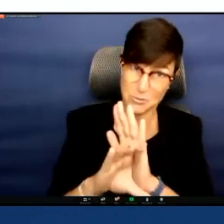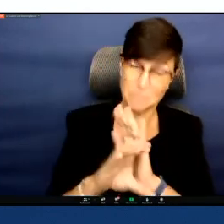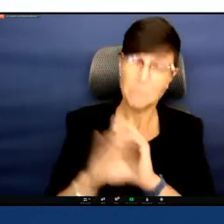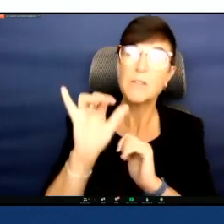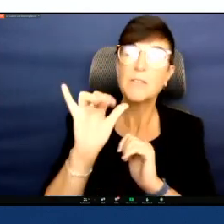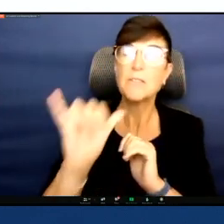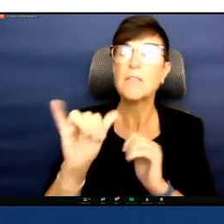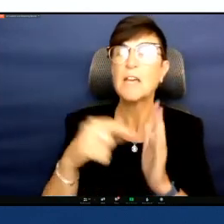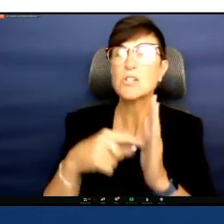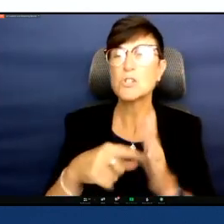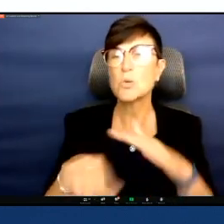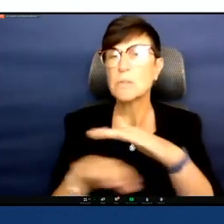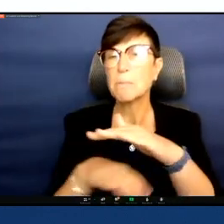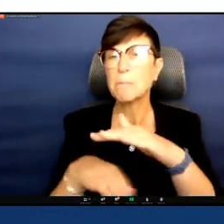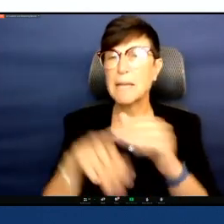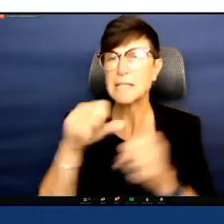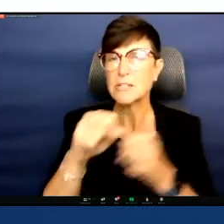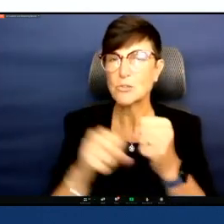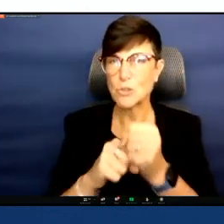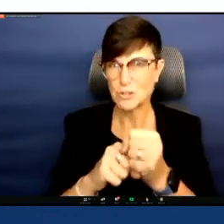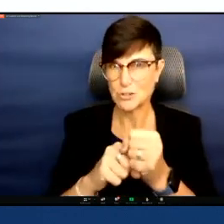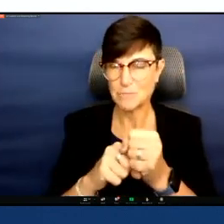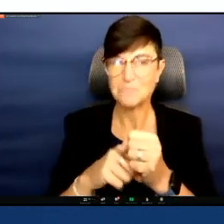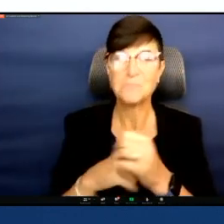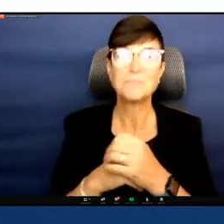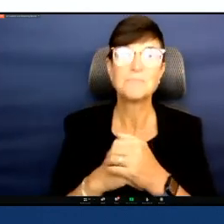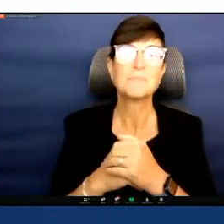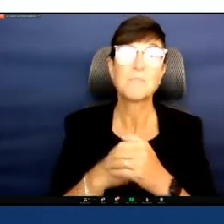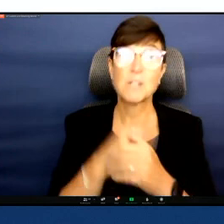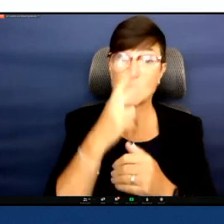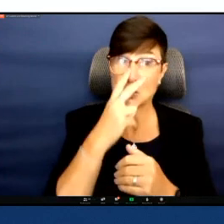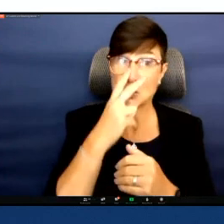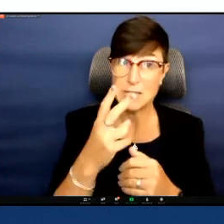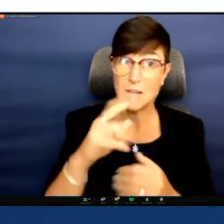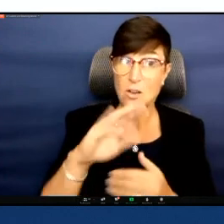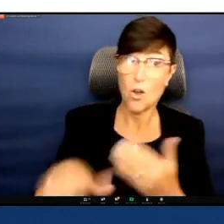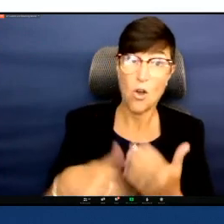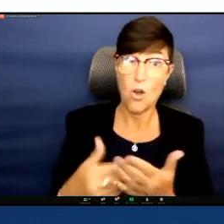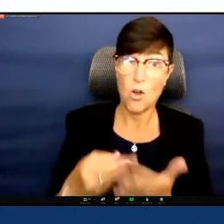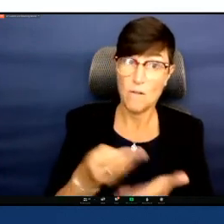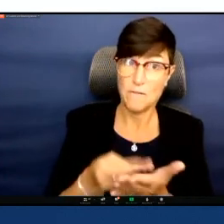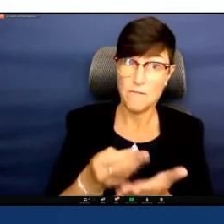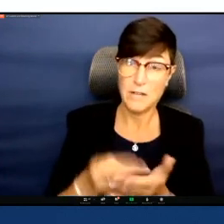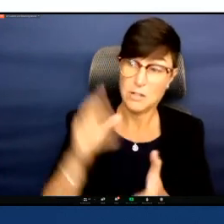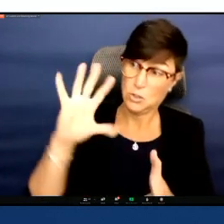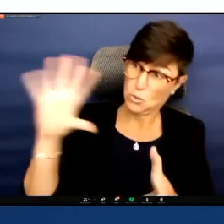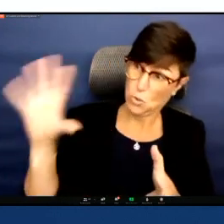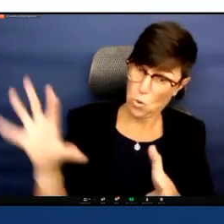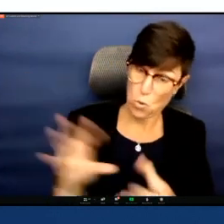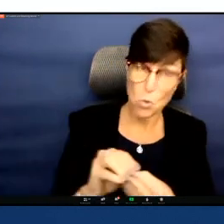and as you can see, the counties all funds budget totals approximately $7 billion of appropriations this year.